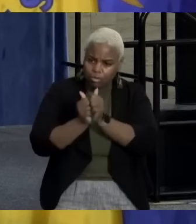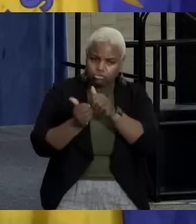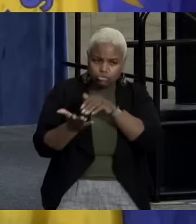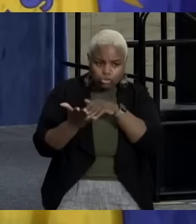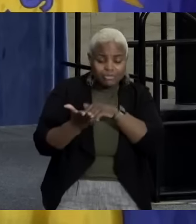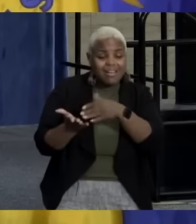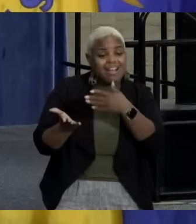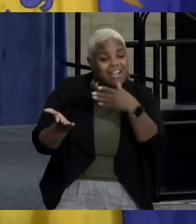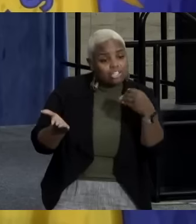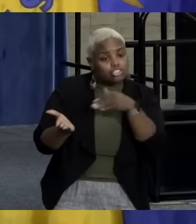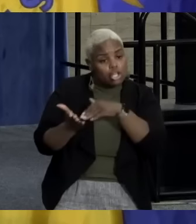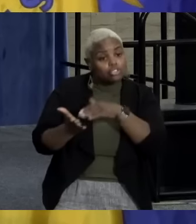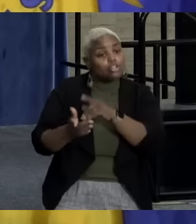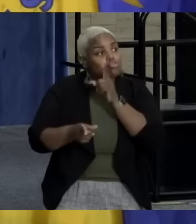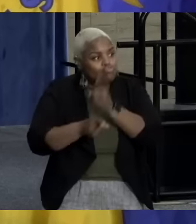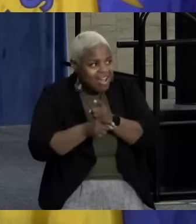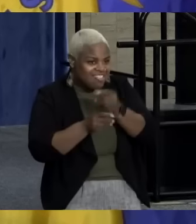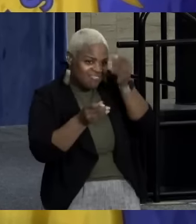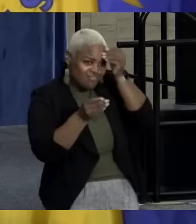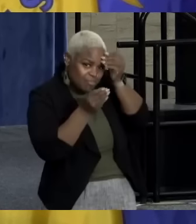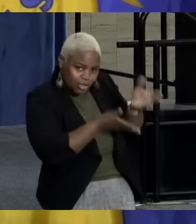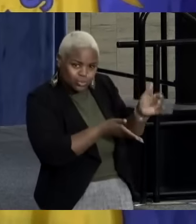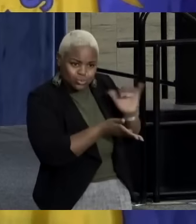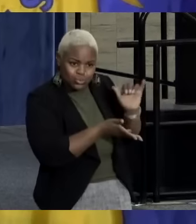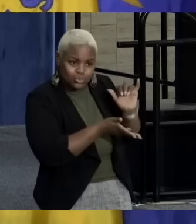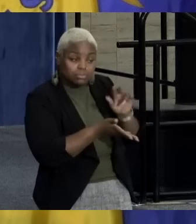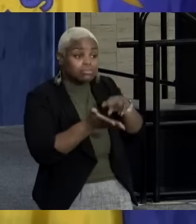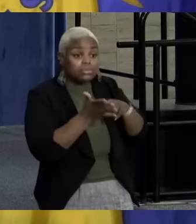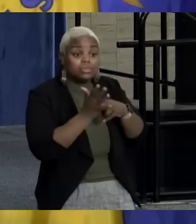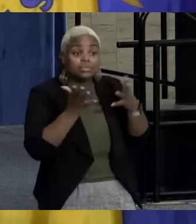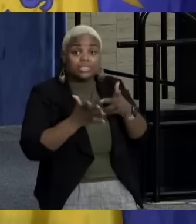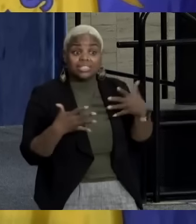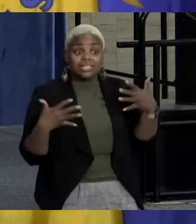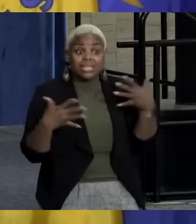And part of that means removing these scary black box warnings and putting